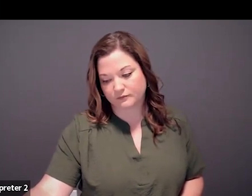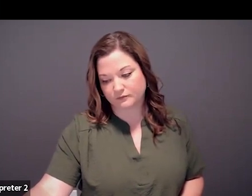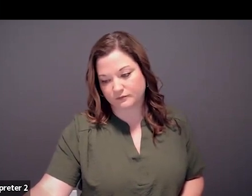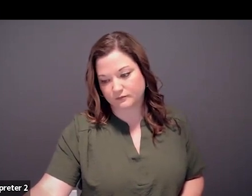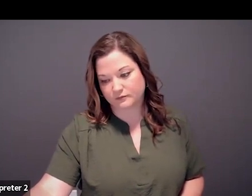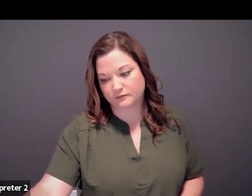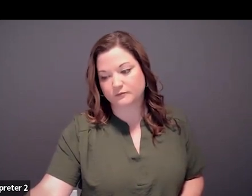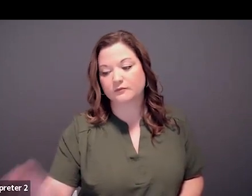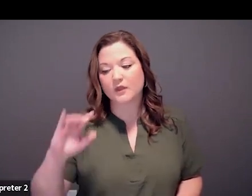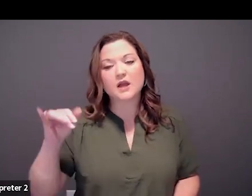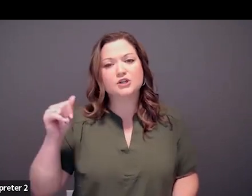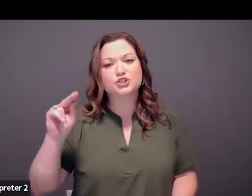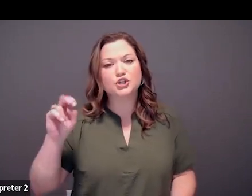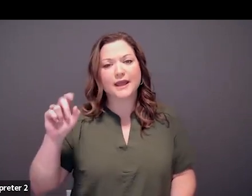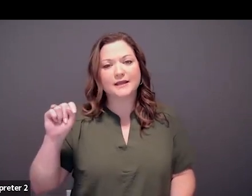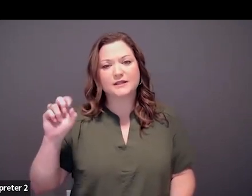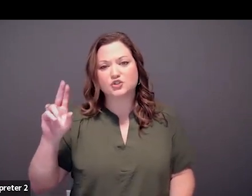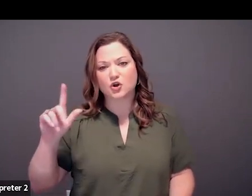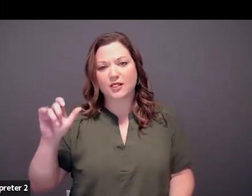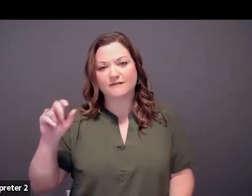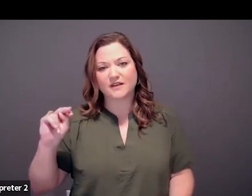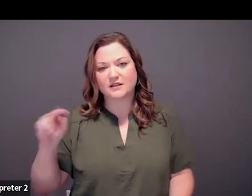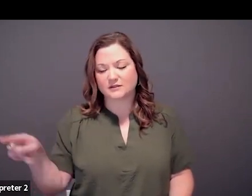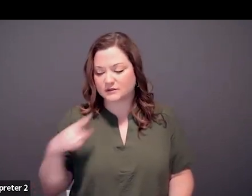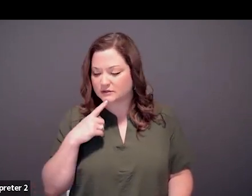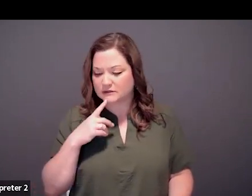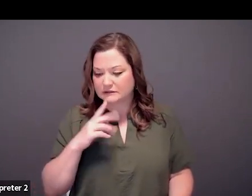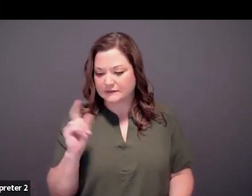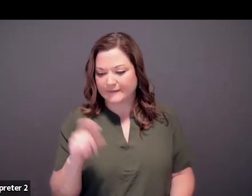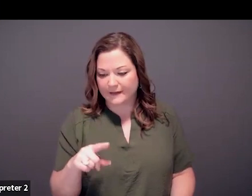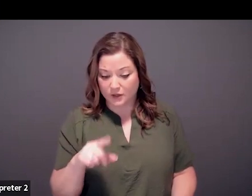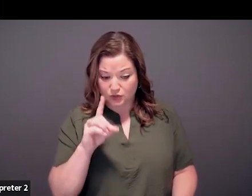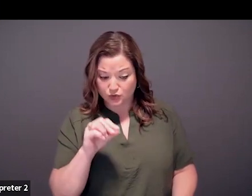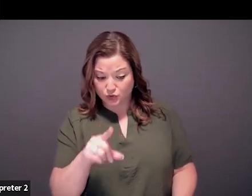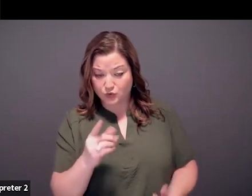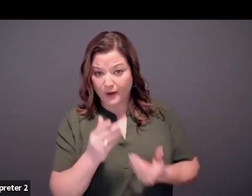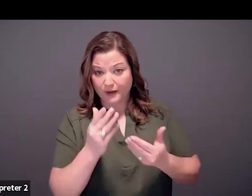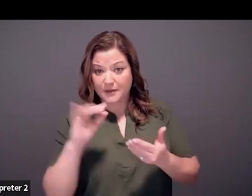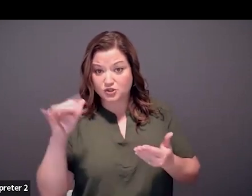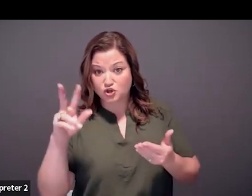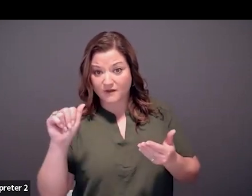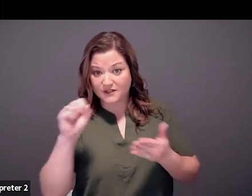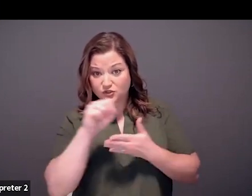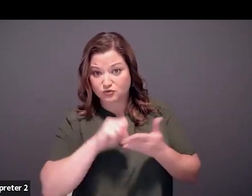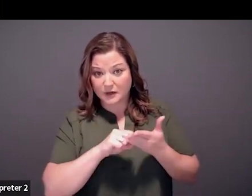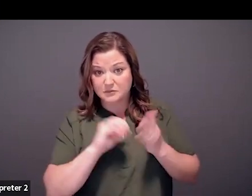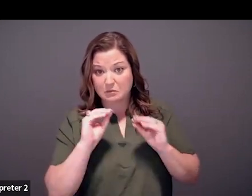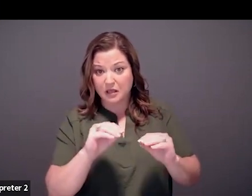Janet Sullivan said, do you recommend the use of JavaScript plugins that add a compliance? Oh, wait, hold on.